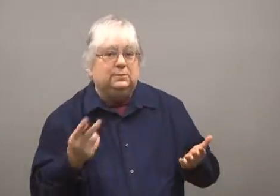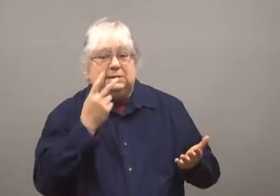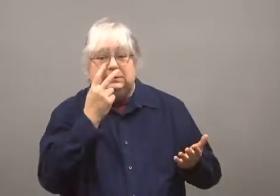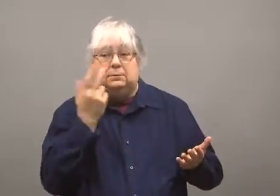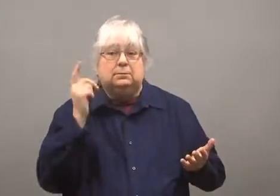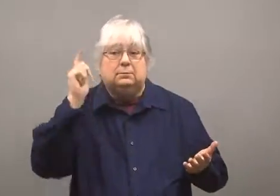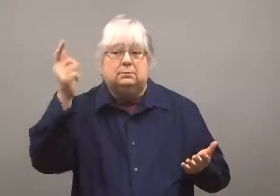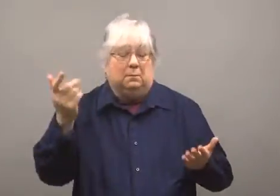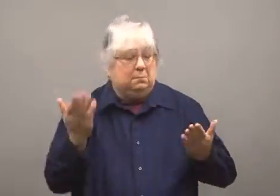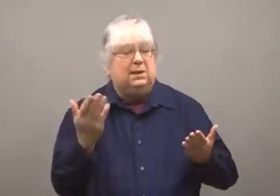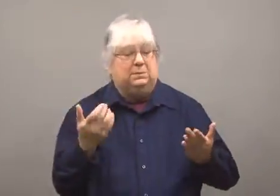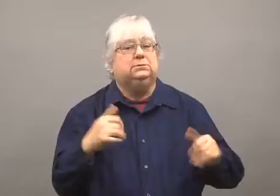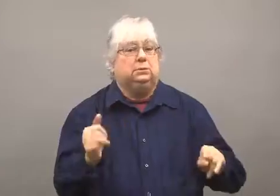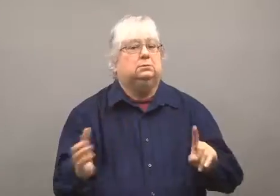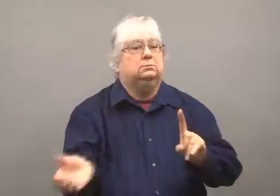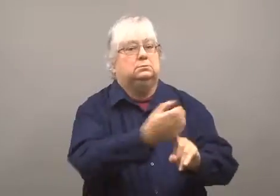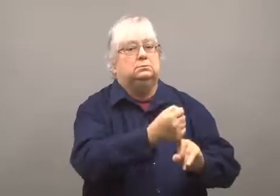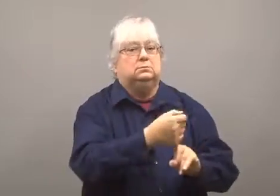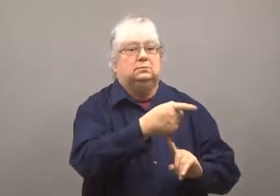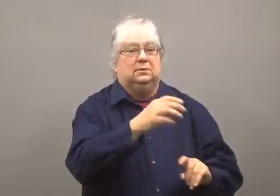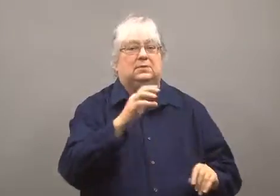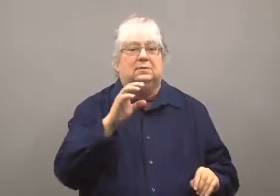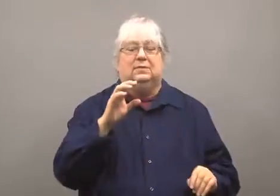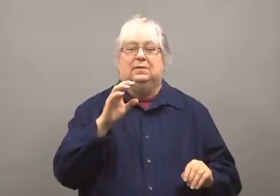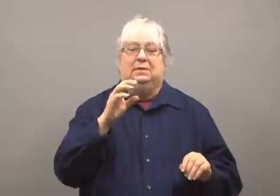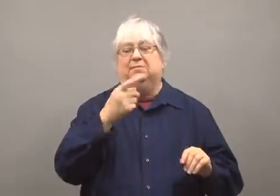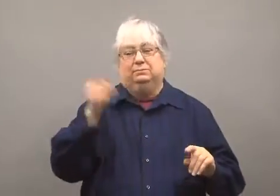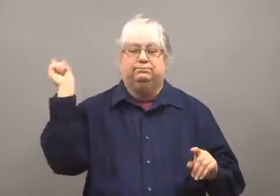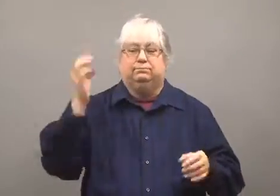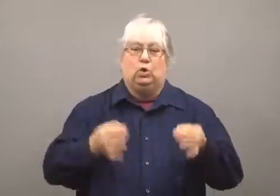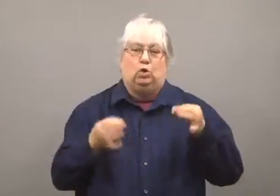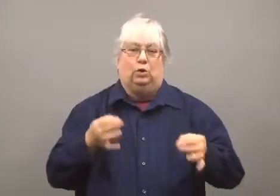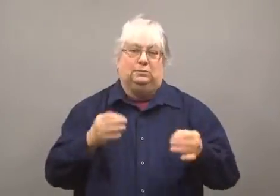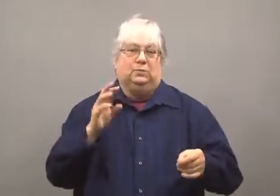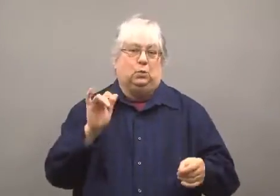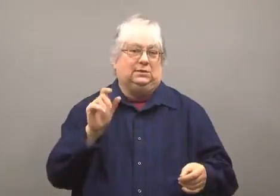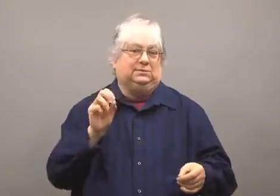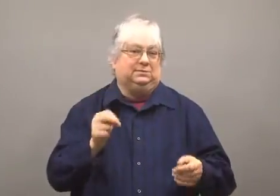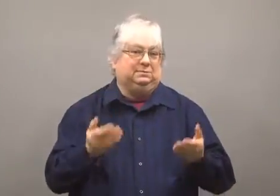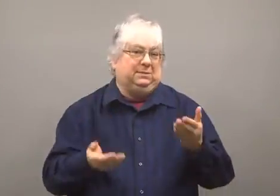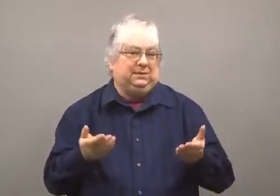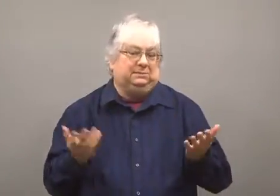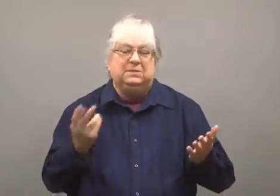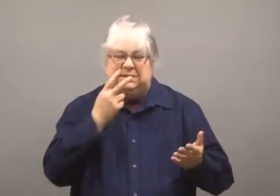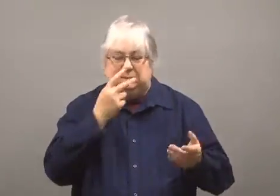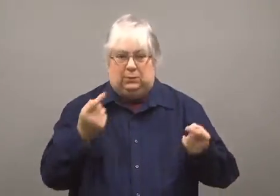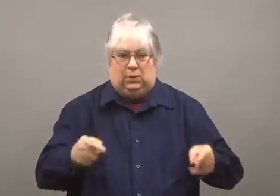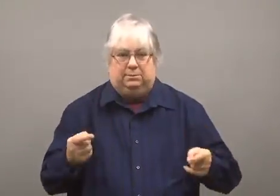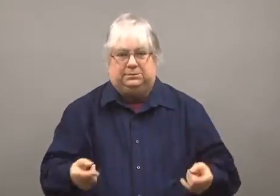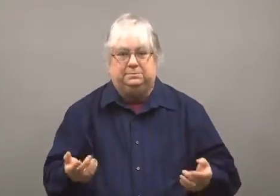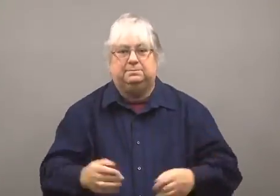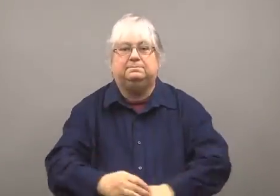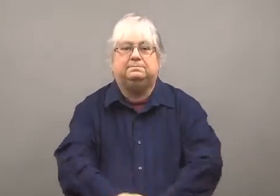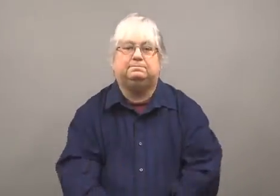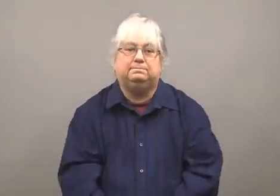We'll have to wait and see, they may yet charge Wilson.